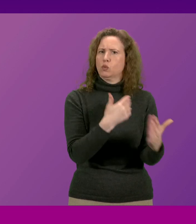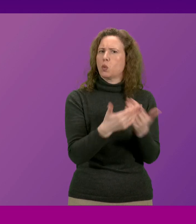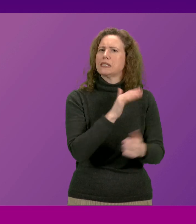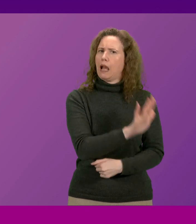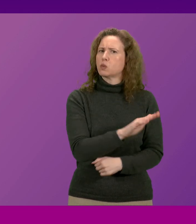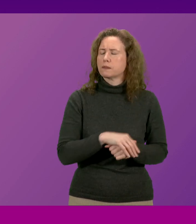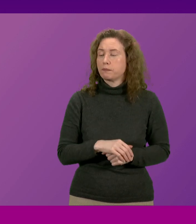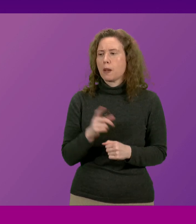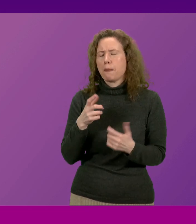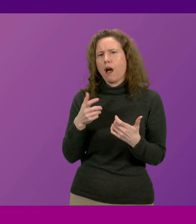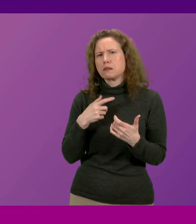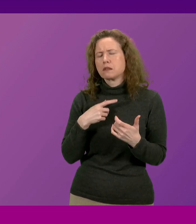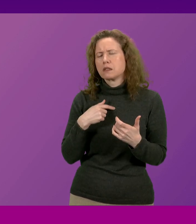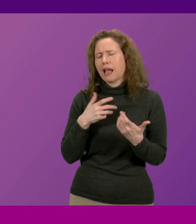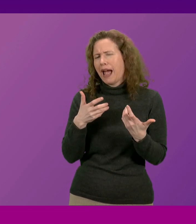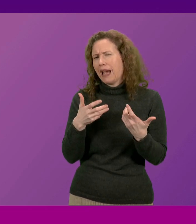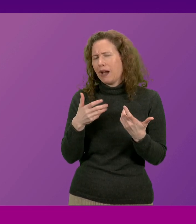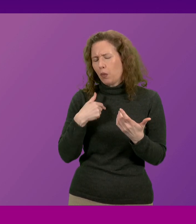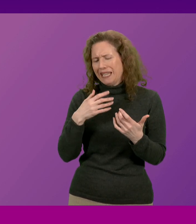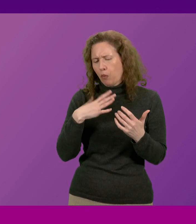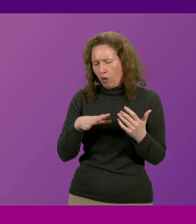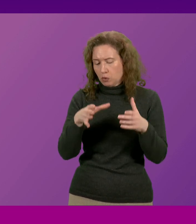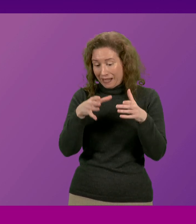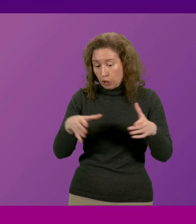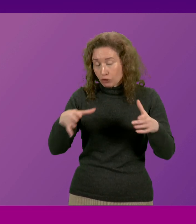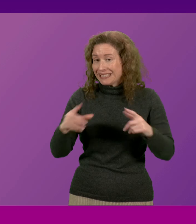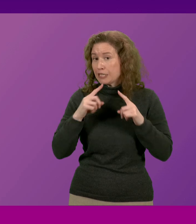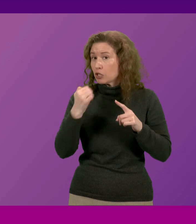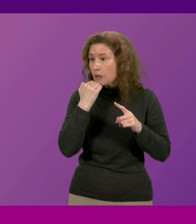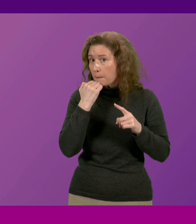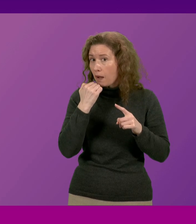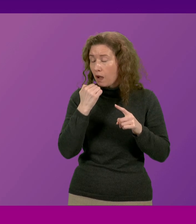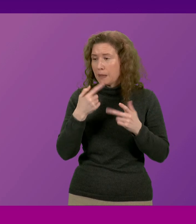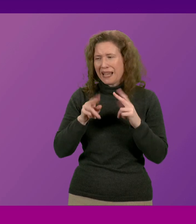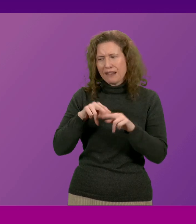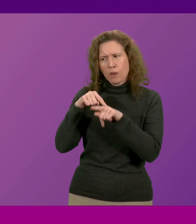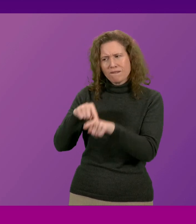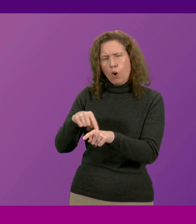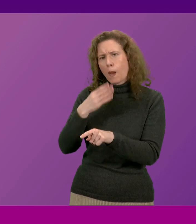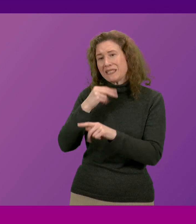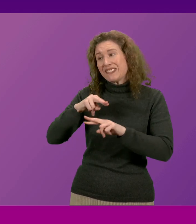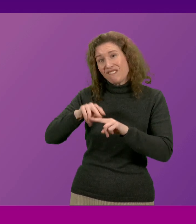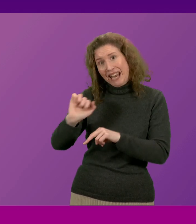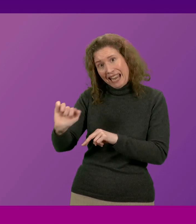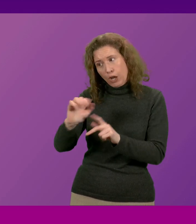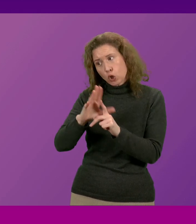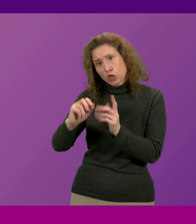However, we will not be able to increase teacher numbers if we follow Mr Findlay’s plans. This is